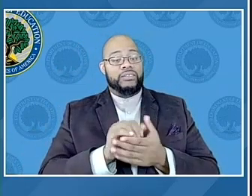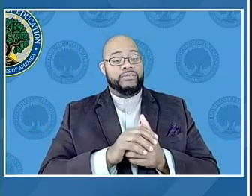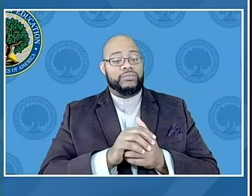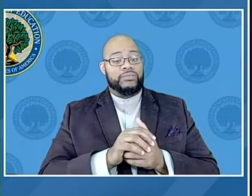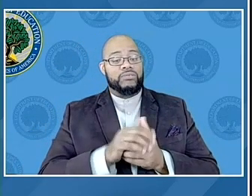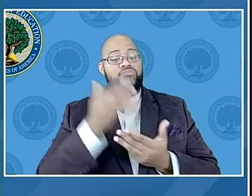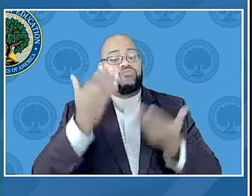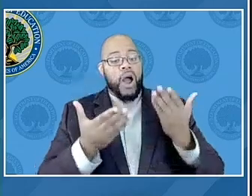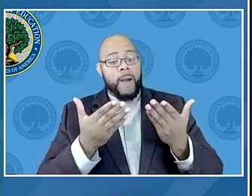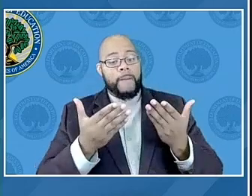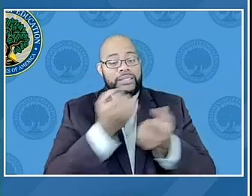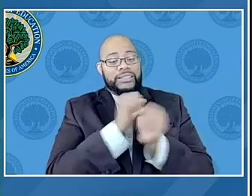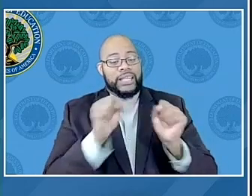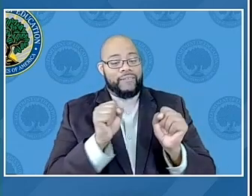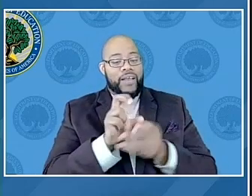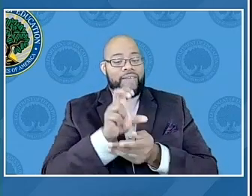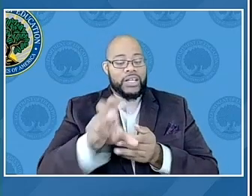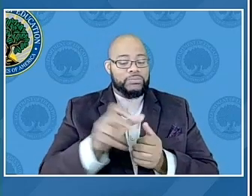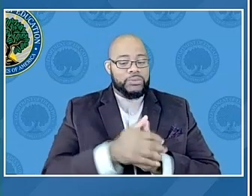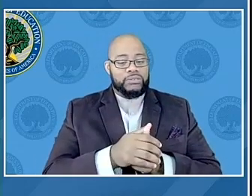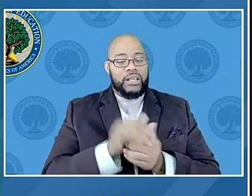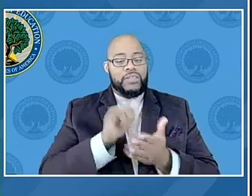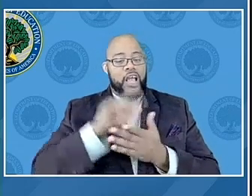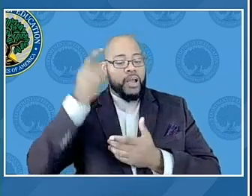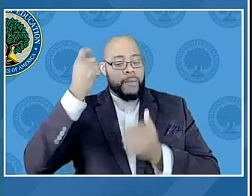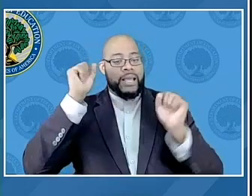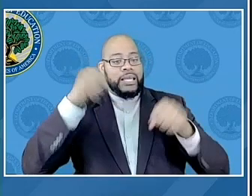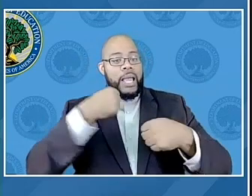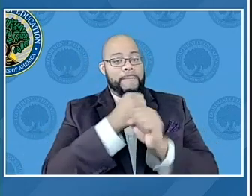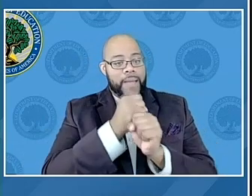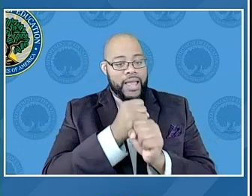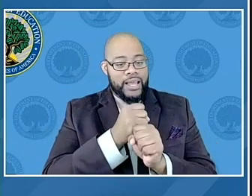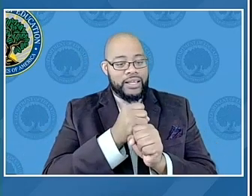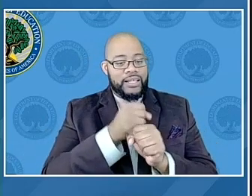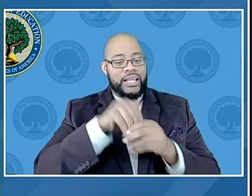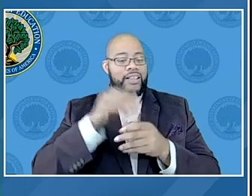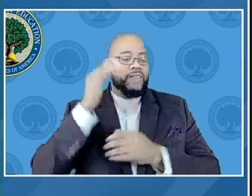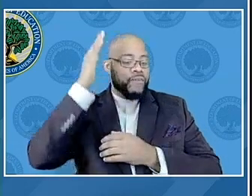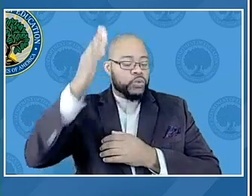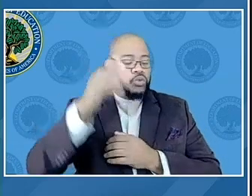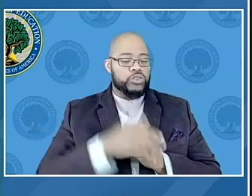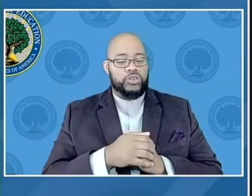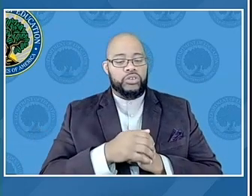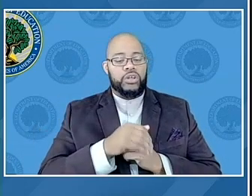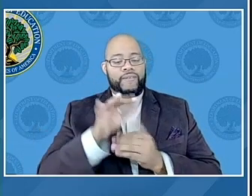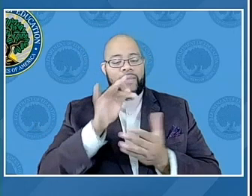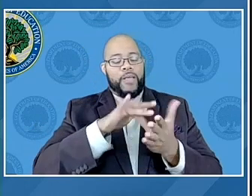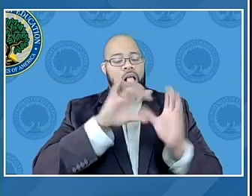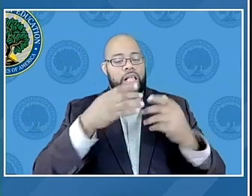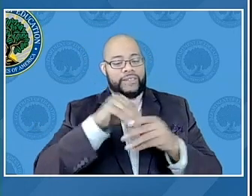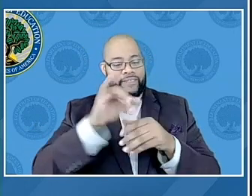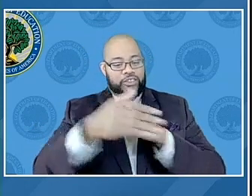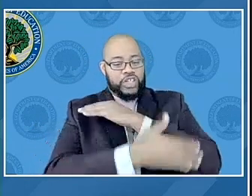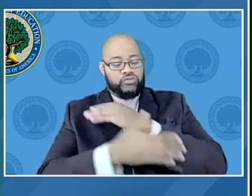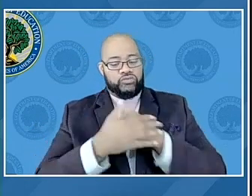safest investment that our Government can make in the future of the middle class in this country. So I think it's important